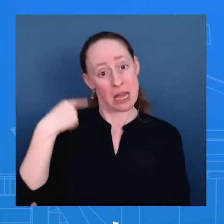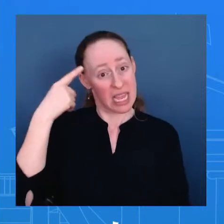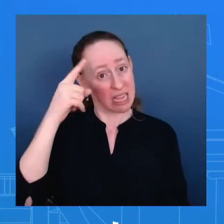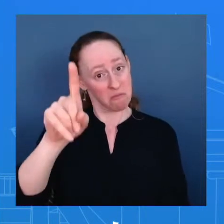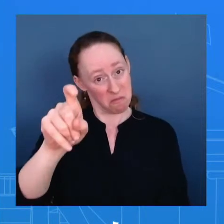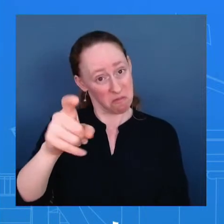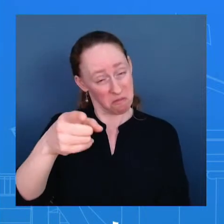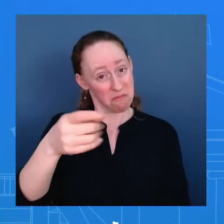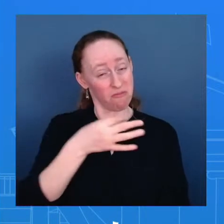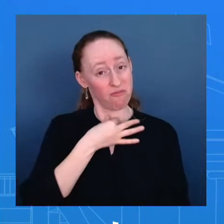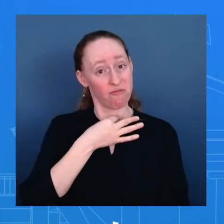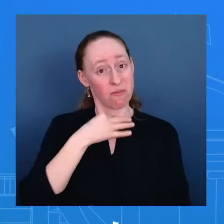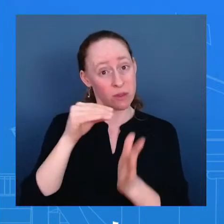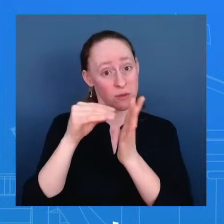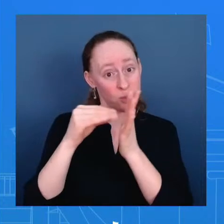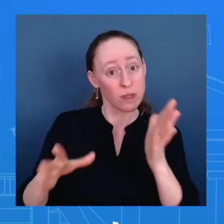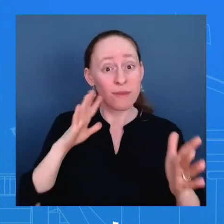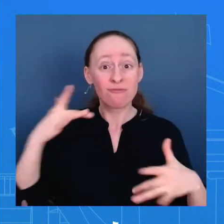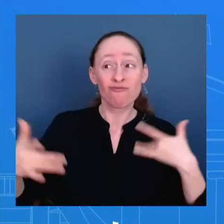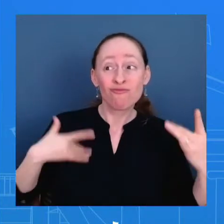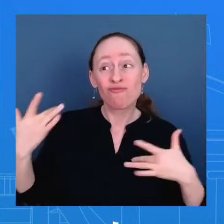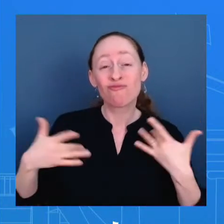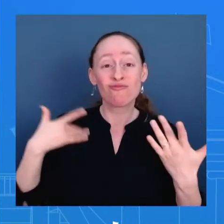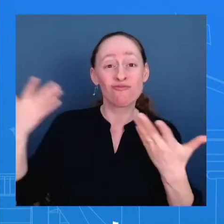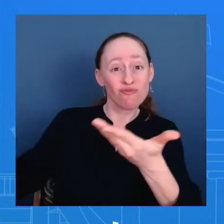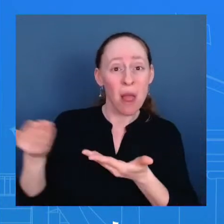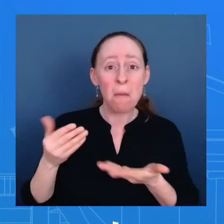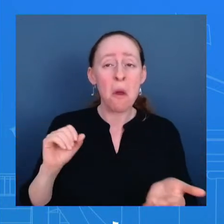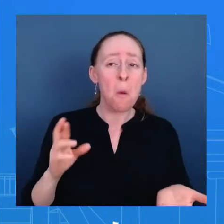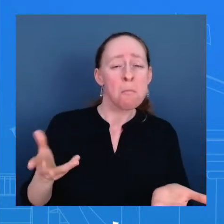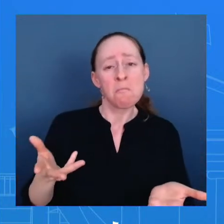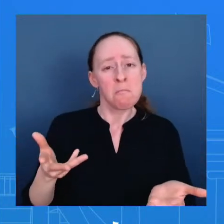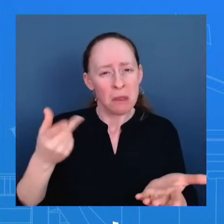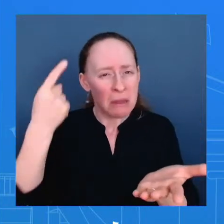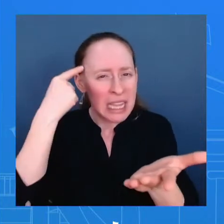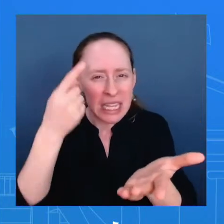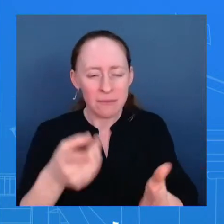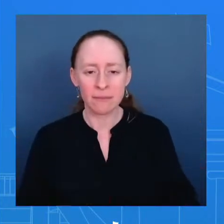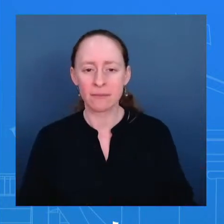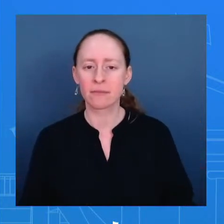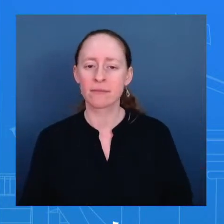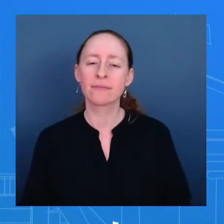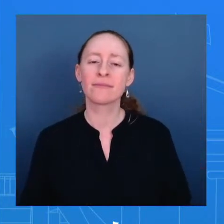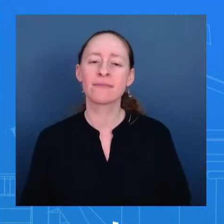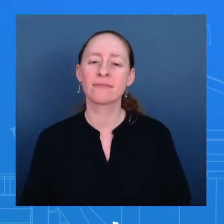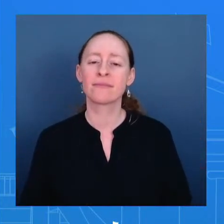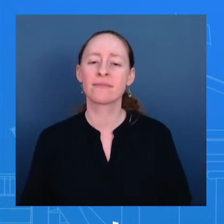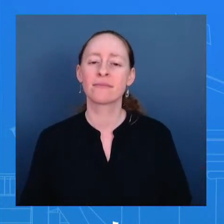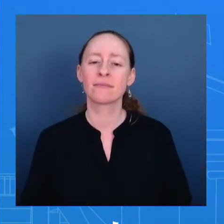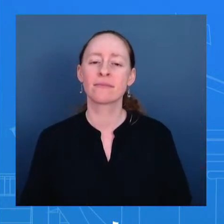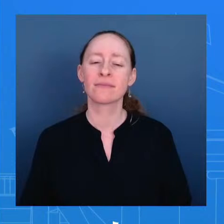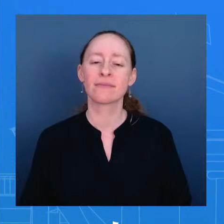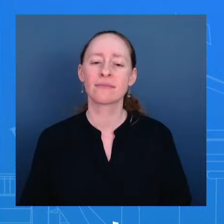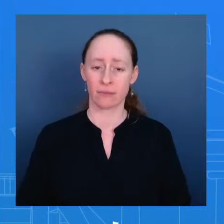it's so important to realize that no community is monolithic. Even some of the -- the range of --